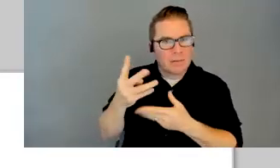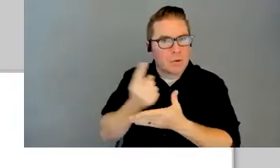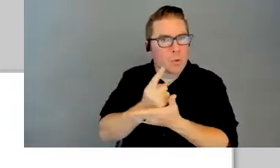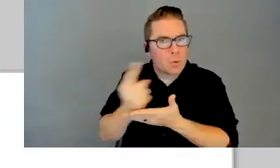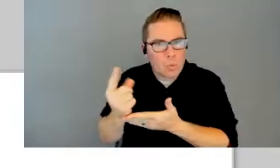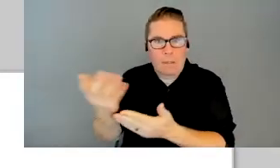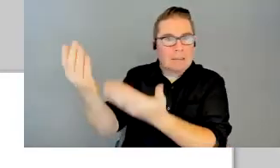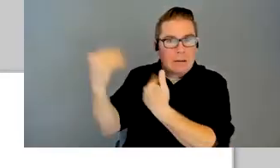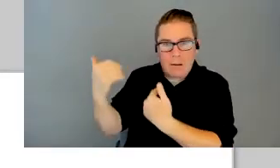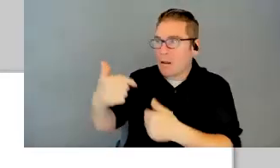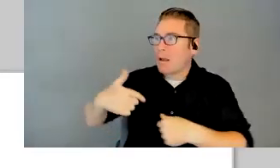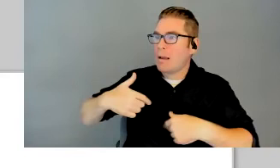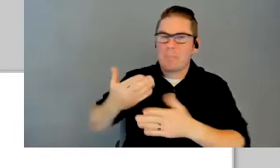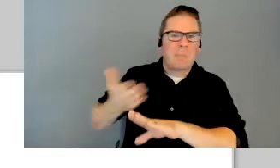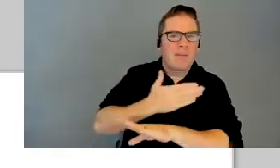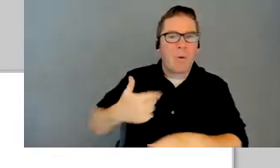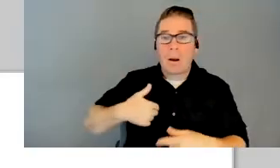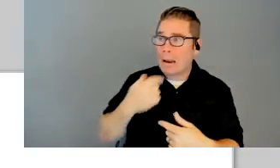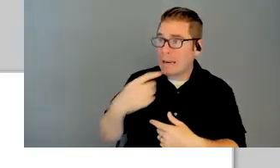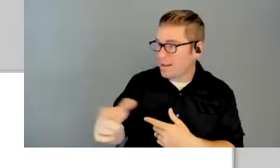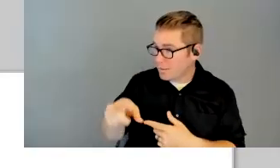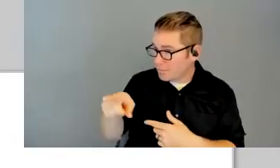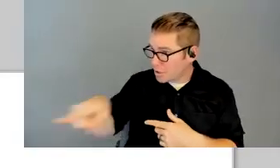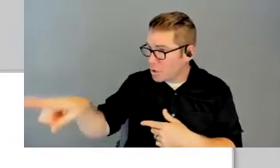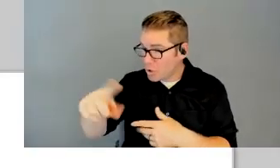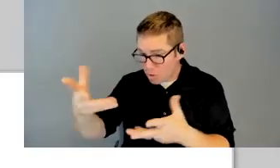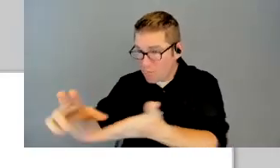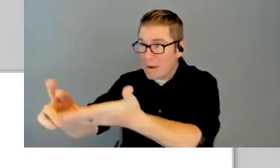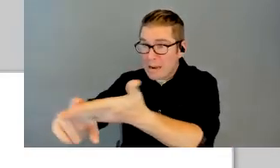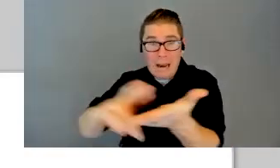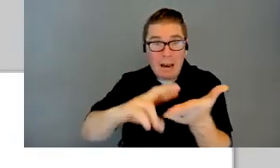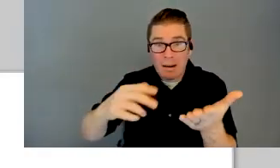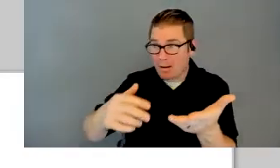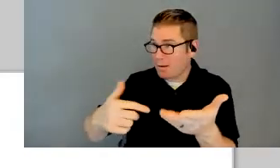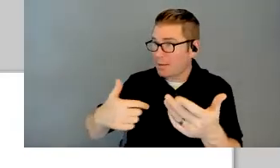Here's what you need to do to log in to canvas. I'm going to open it up a week early. We call that Week zero